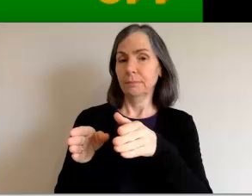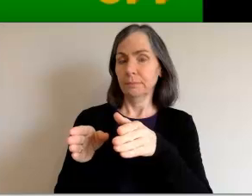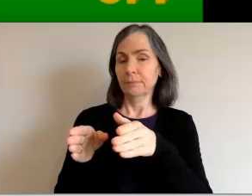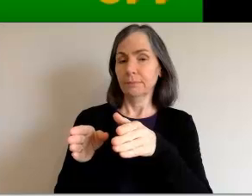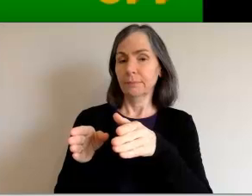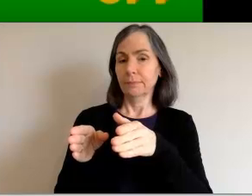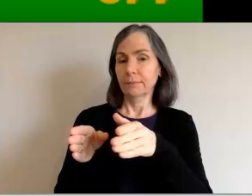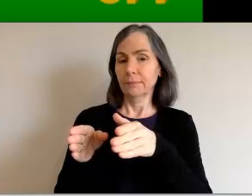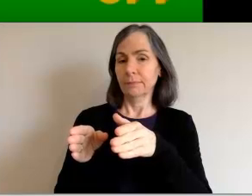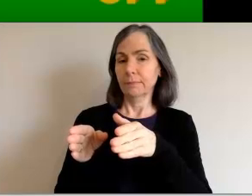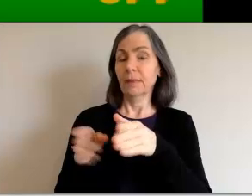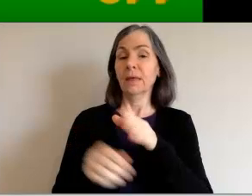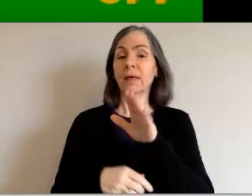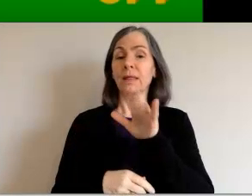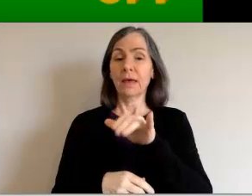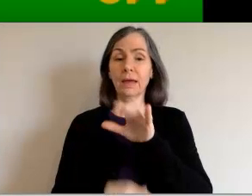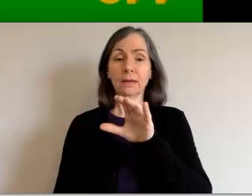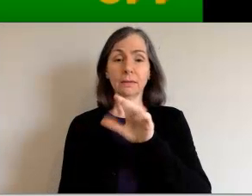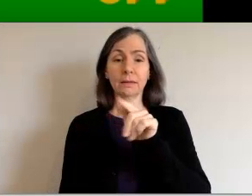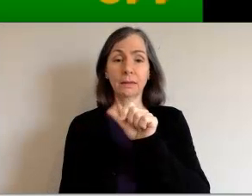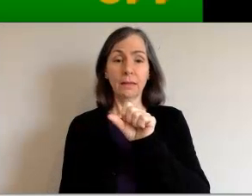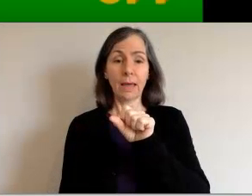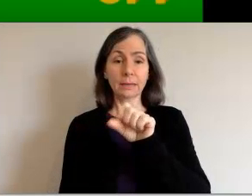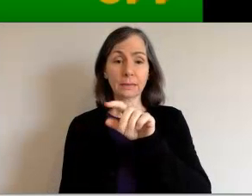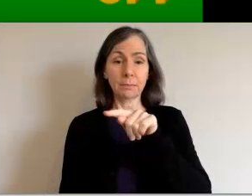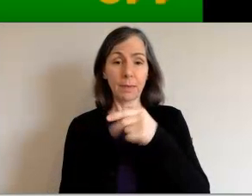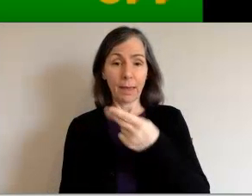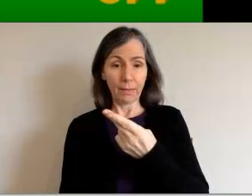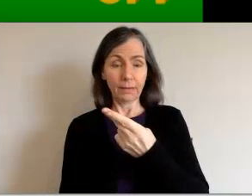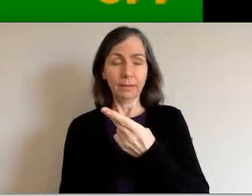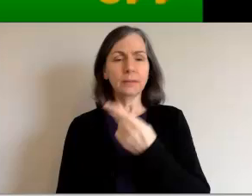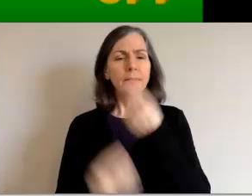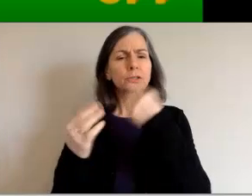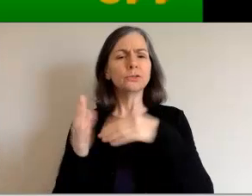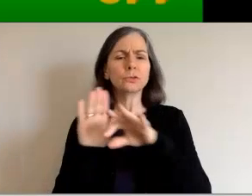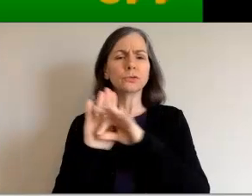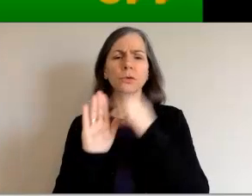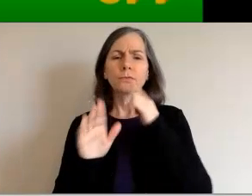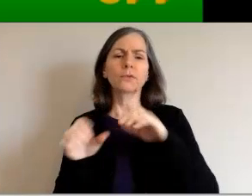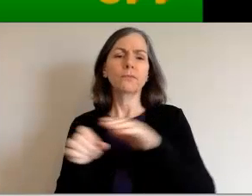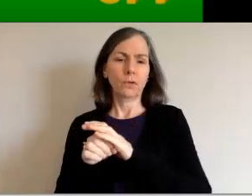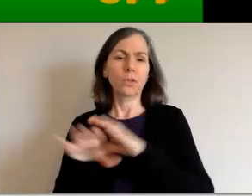The Class Path has options that your teachers have picked for the entire class.